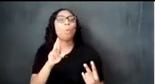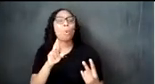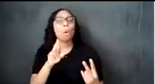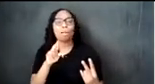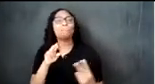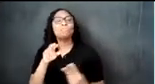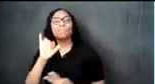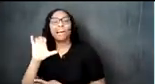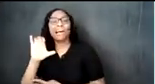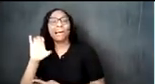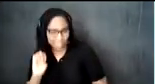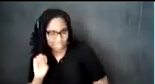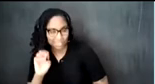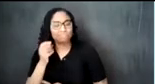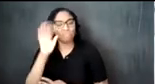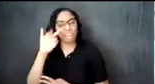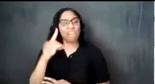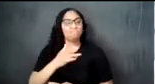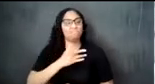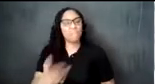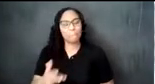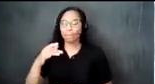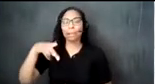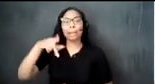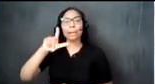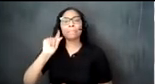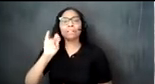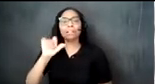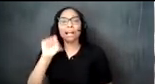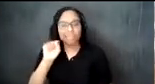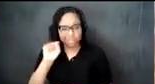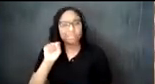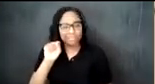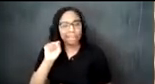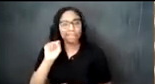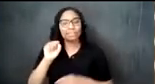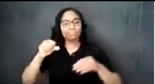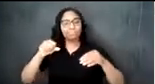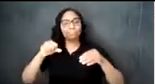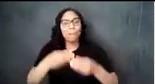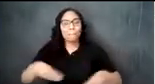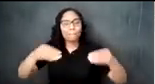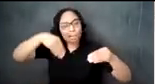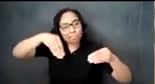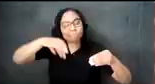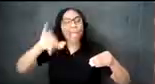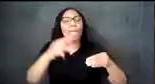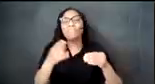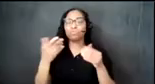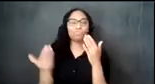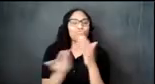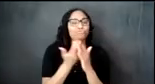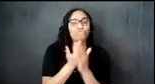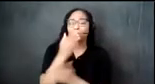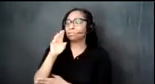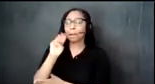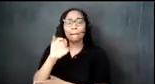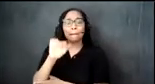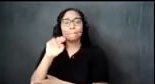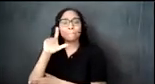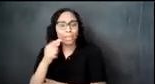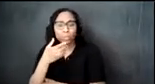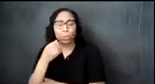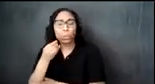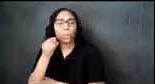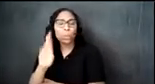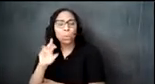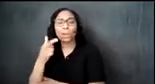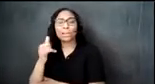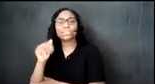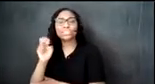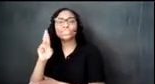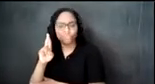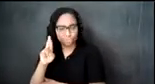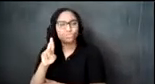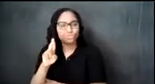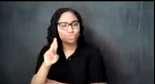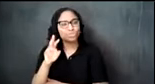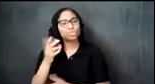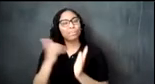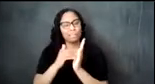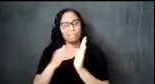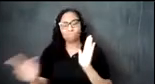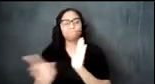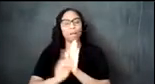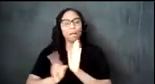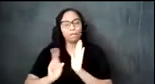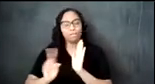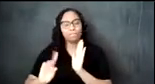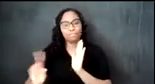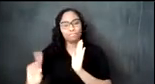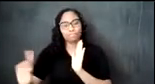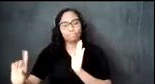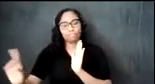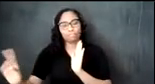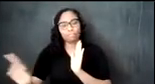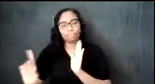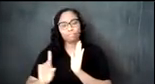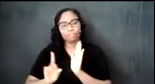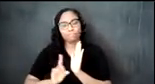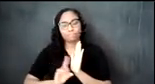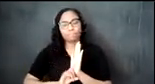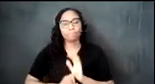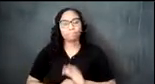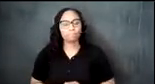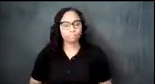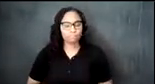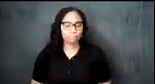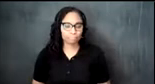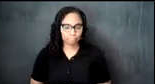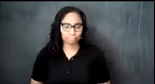bisap is often flavored with fresh mint leaves or ginger